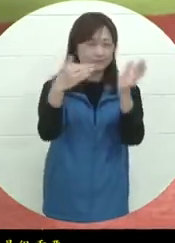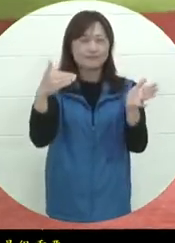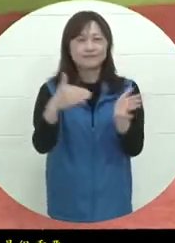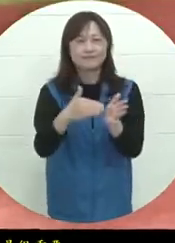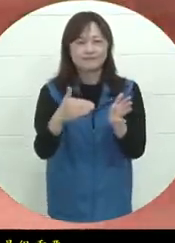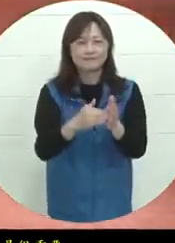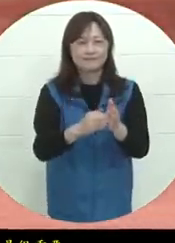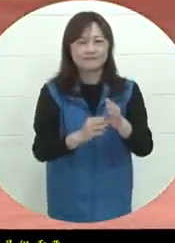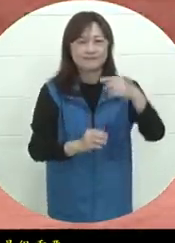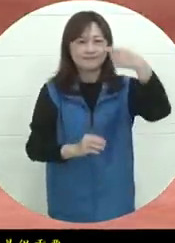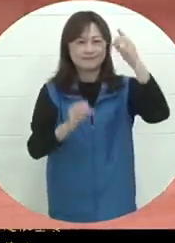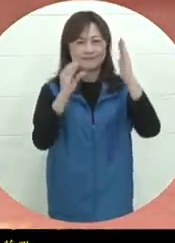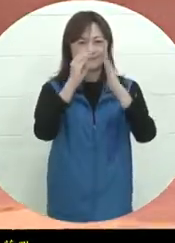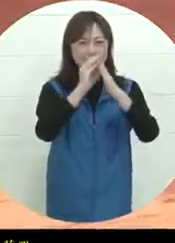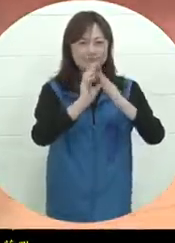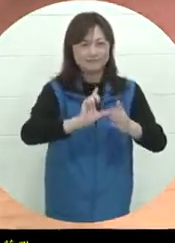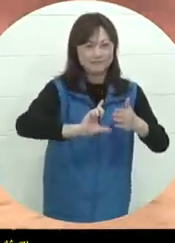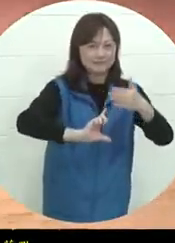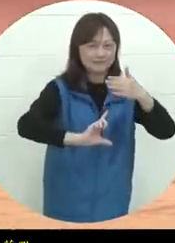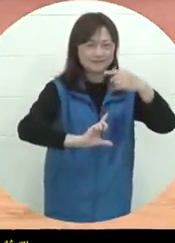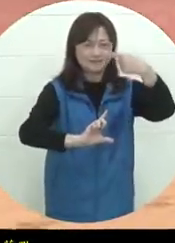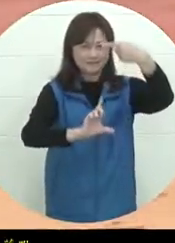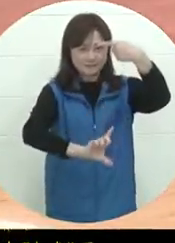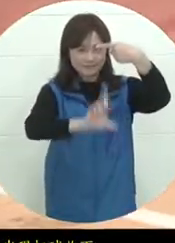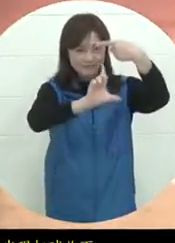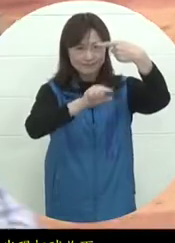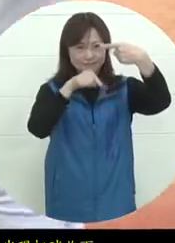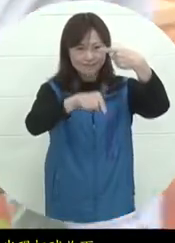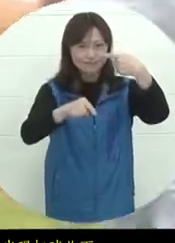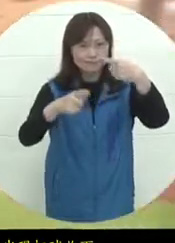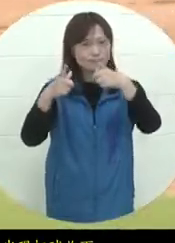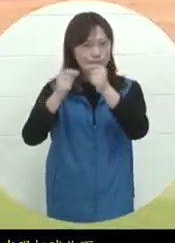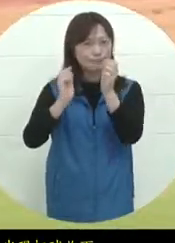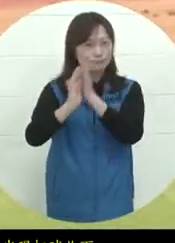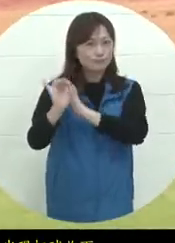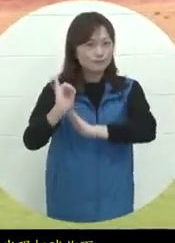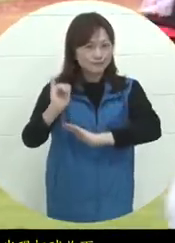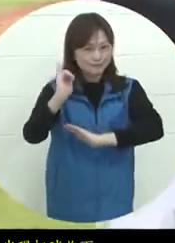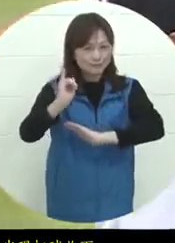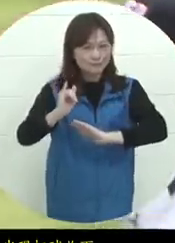of the inning, Japan had a four-leg hit. The team has made great achievements. They took a 2:0 lead at the start of the game.